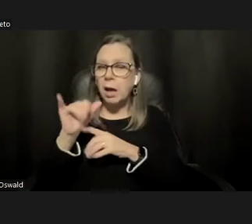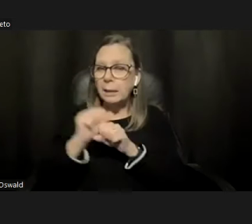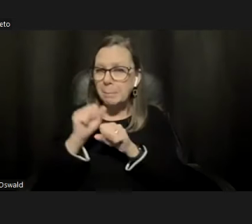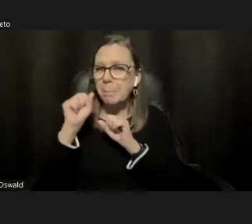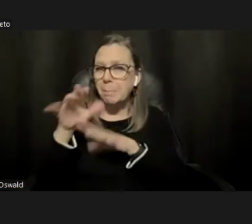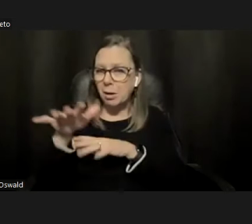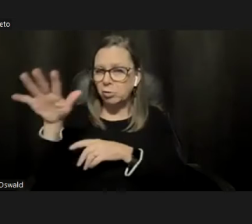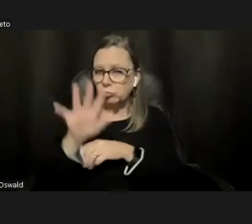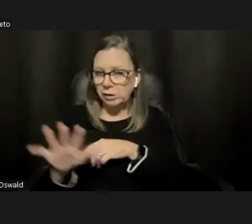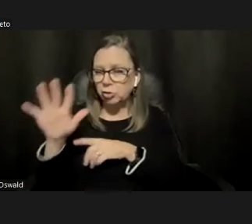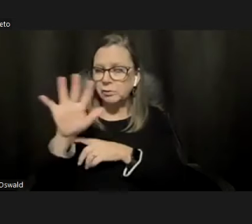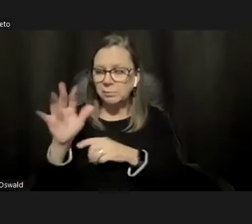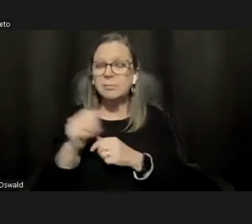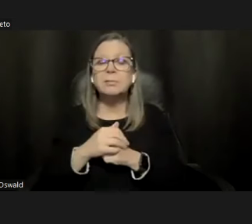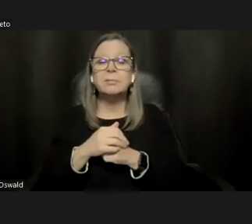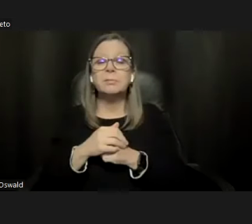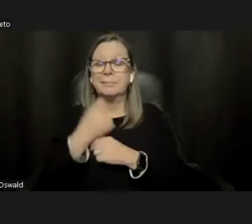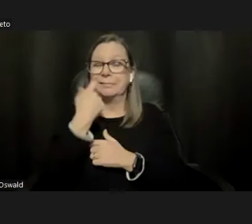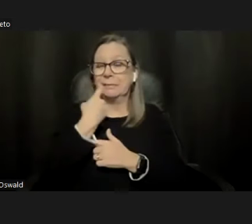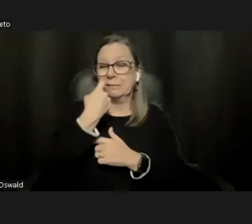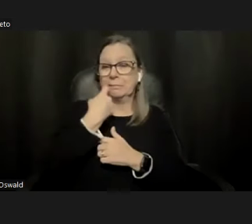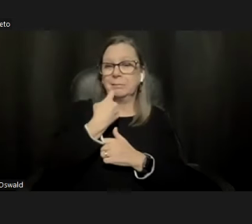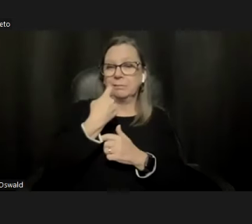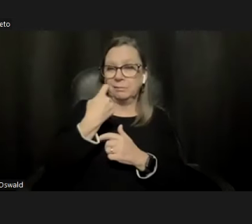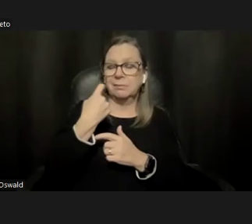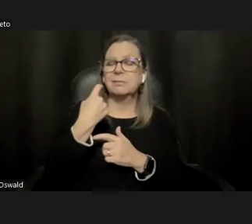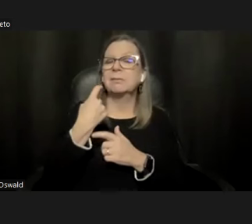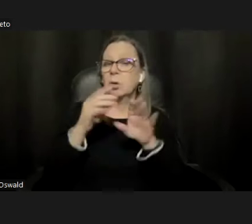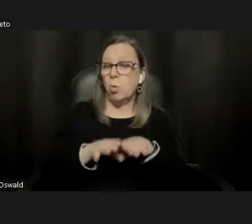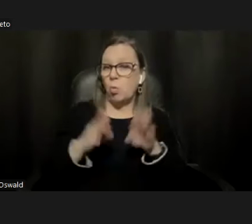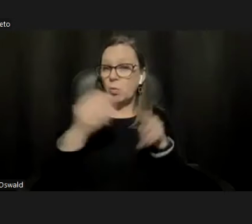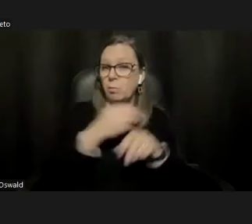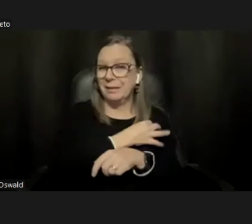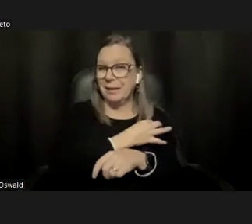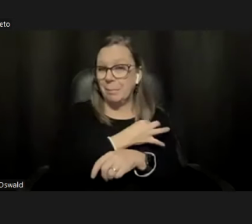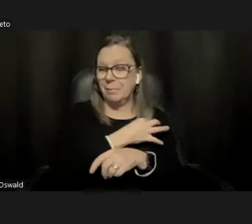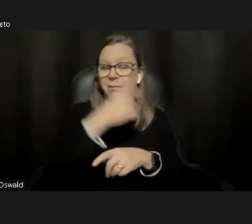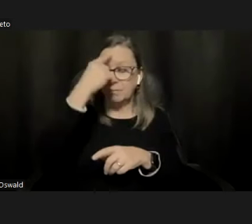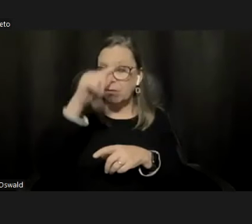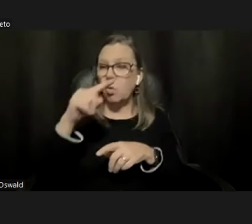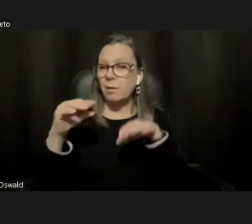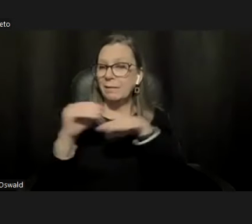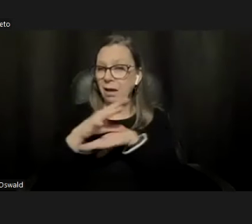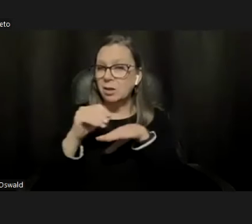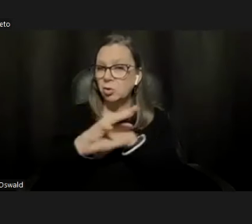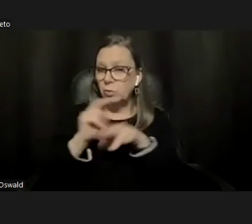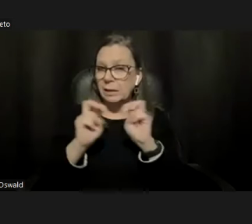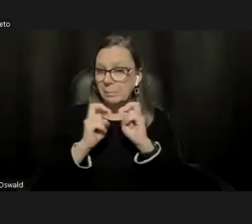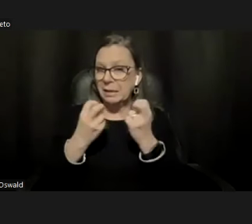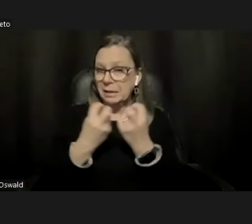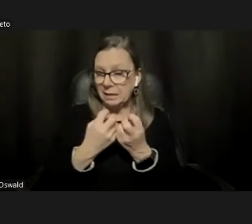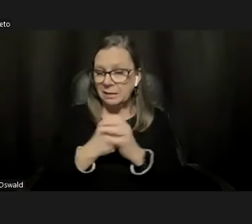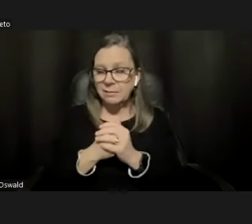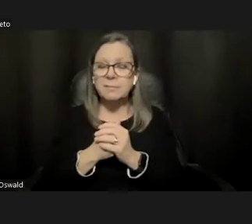We just did open for applications for our advisory committee, and so, if anyone might